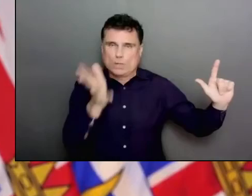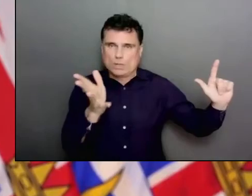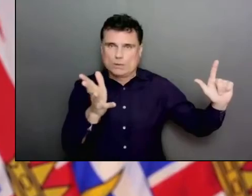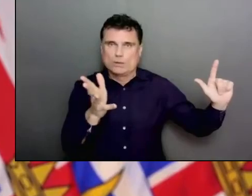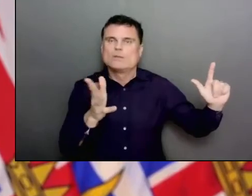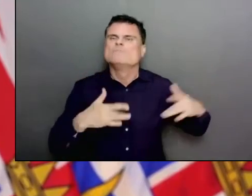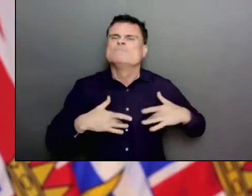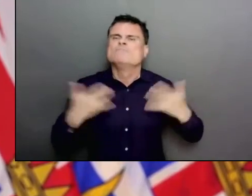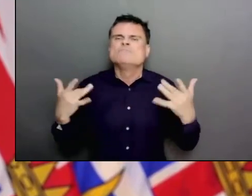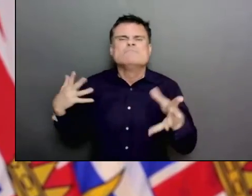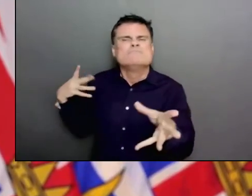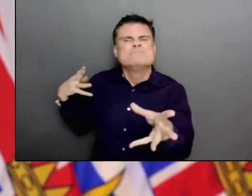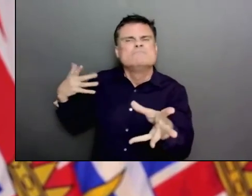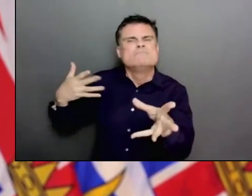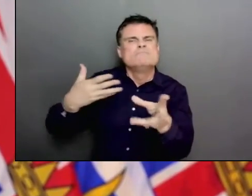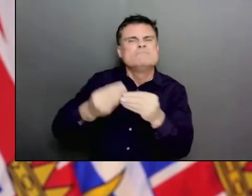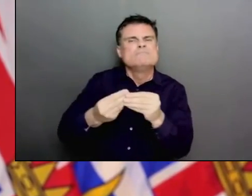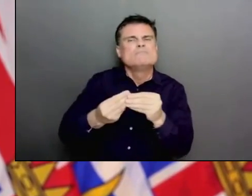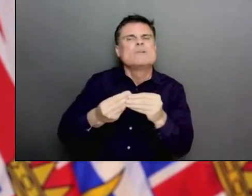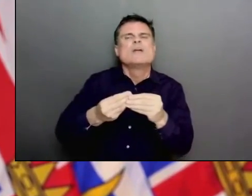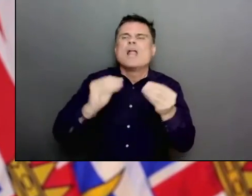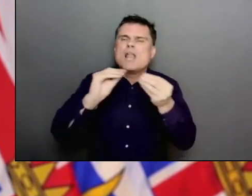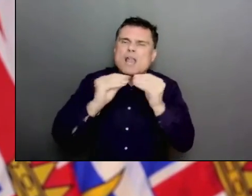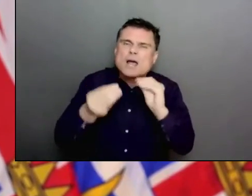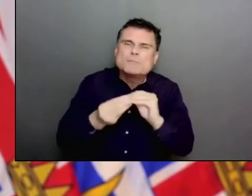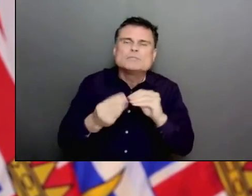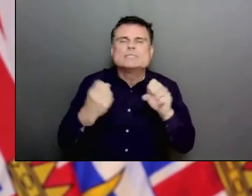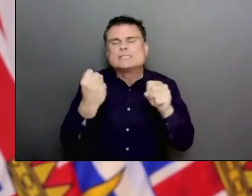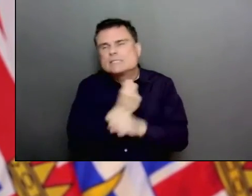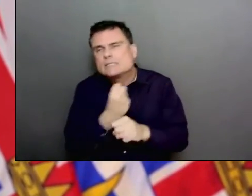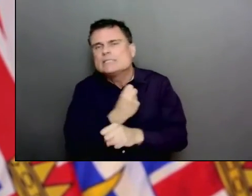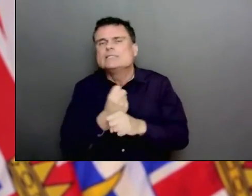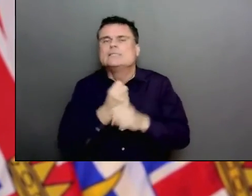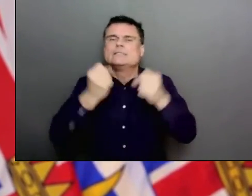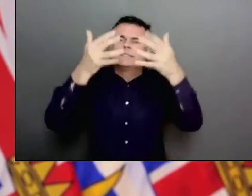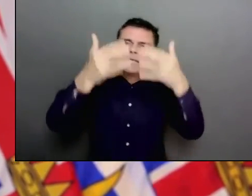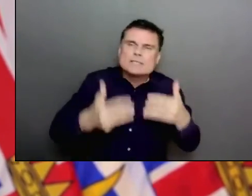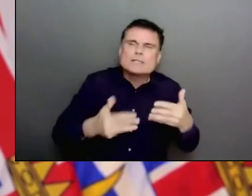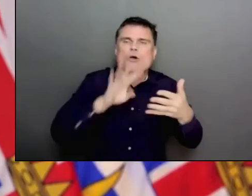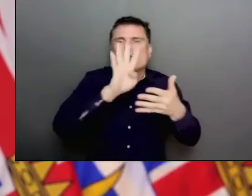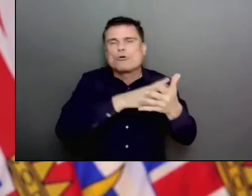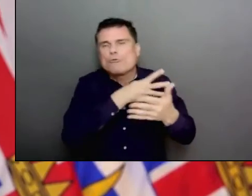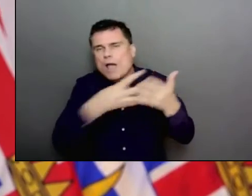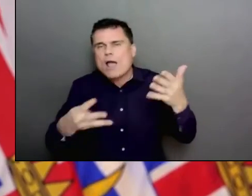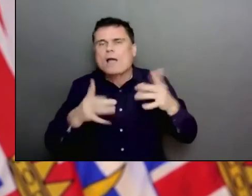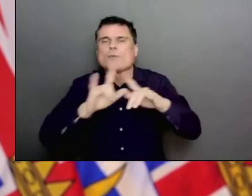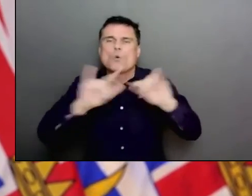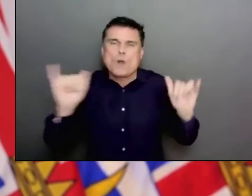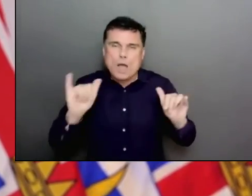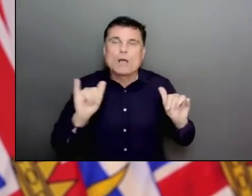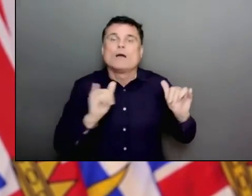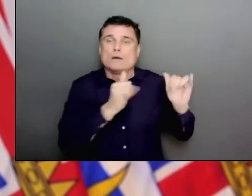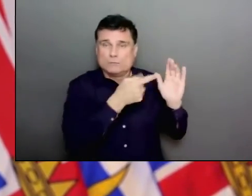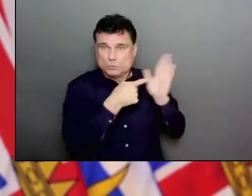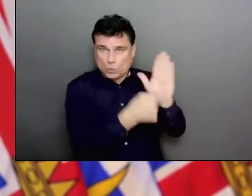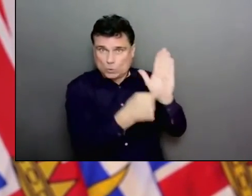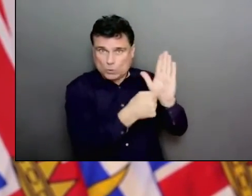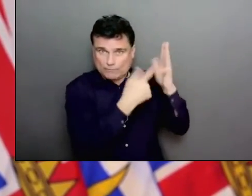using, and then we'll go through our usual report. To start with, the epidemiology of what has